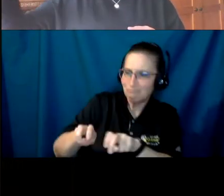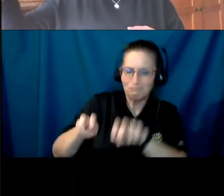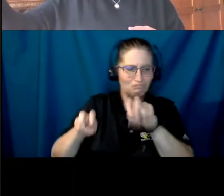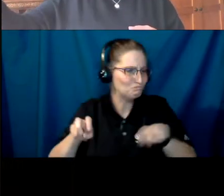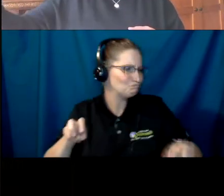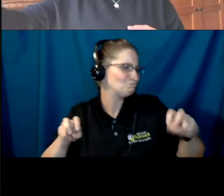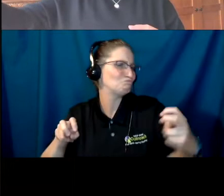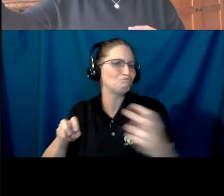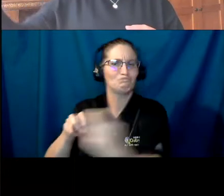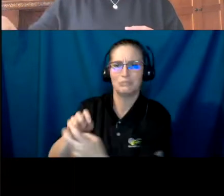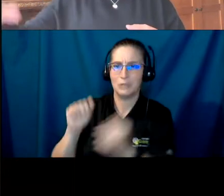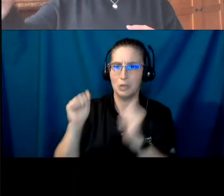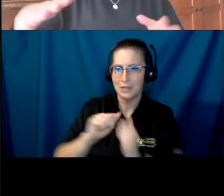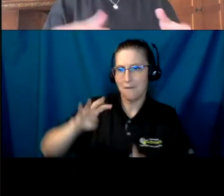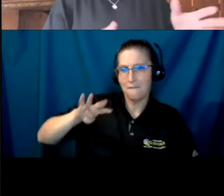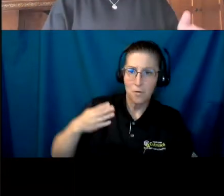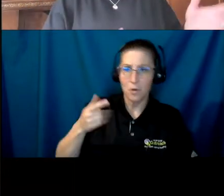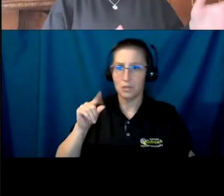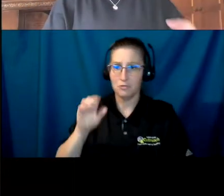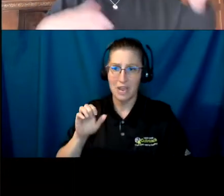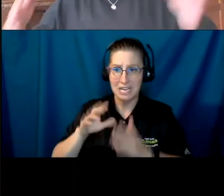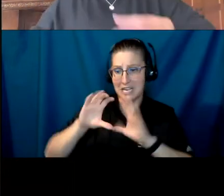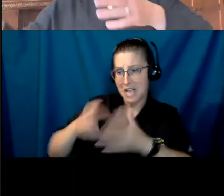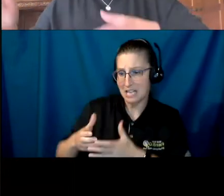another the fourth grade class and the students a fourth grader, we're going to sit with a